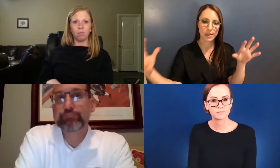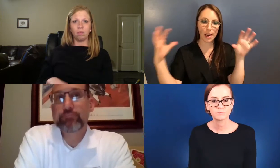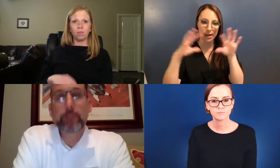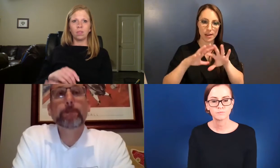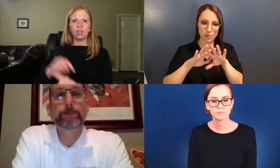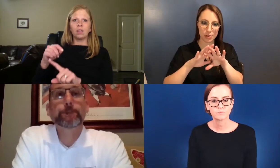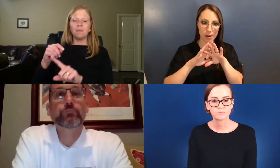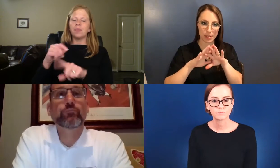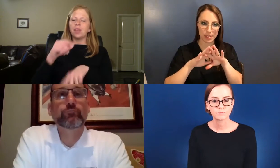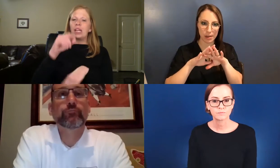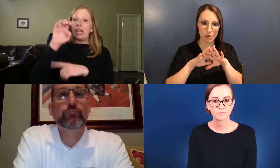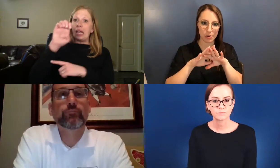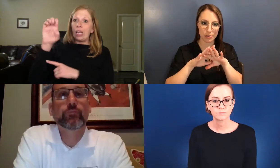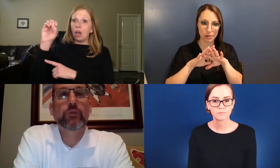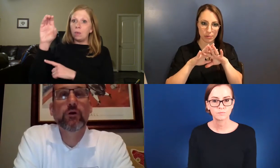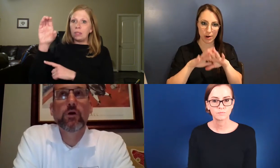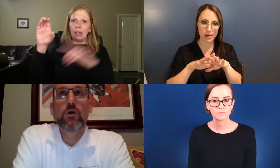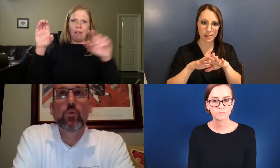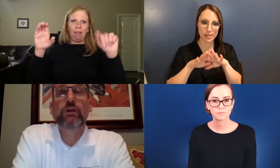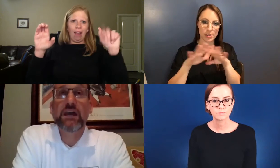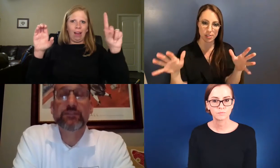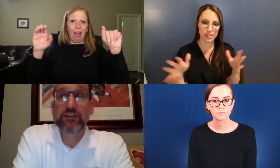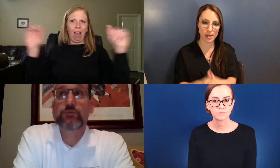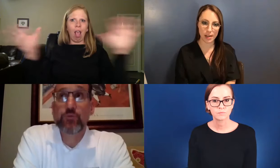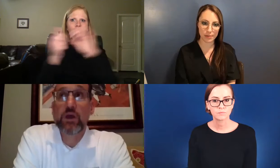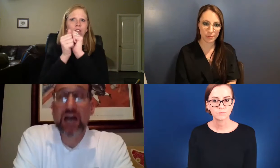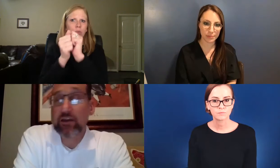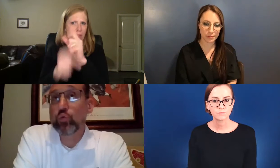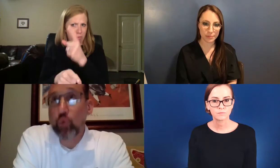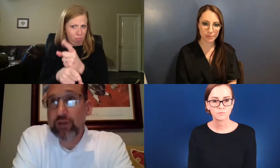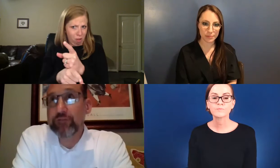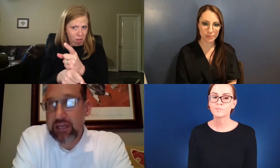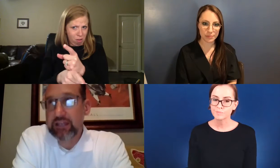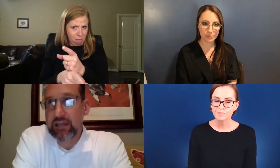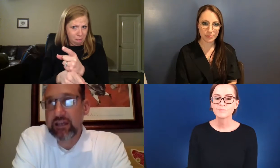and the ADA sort of coming together right? Yeah, see title one of the ADA